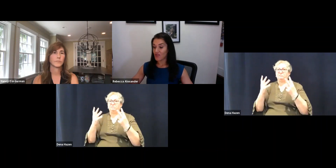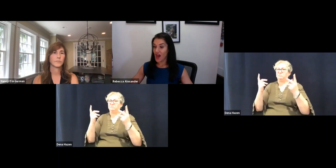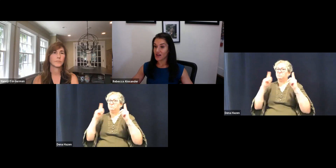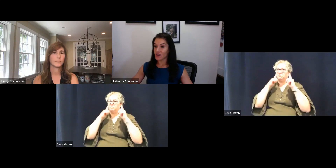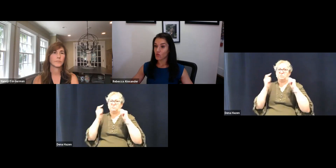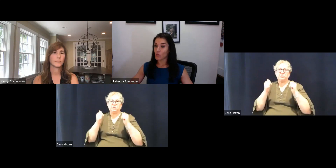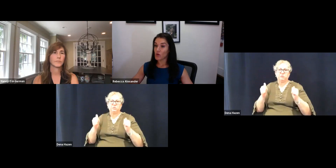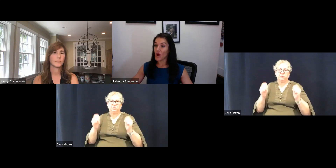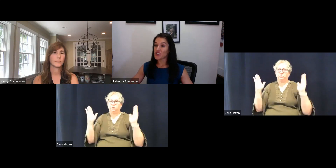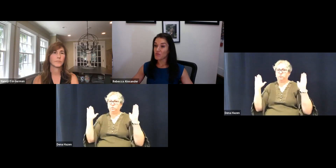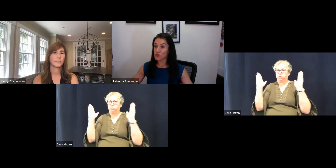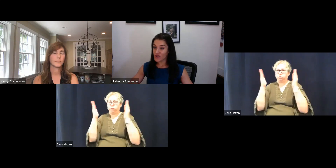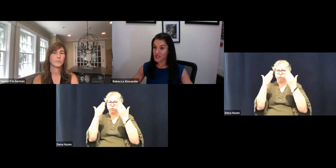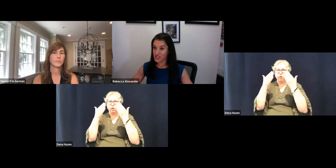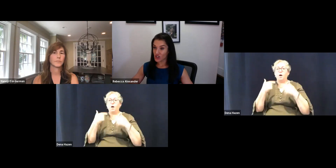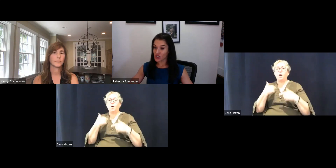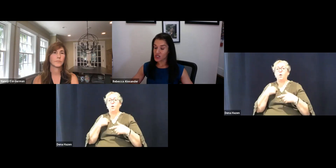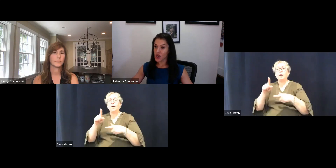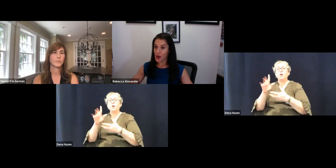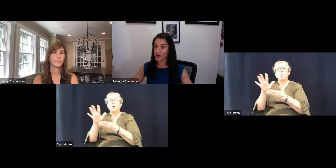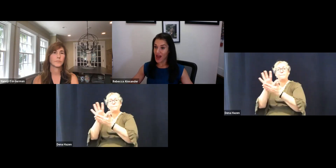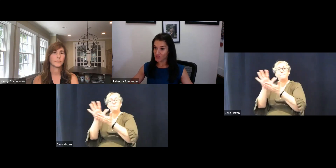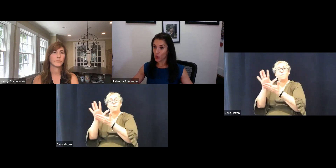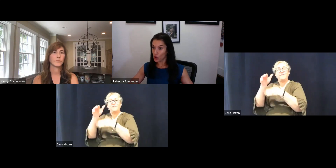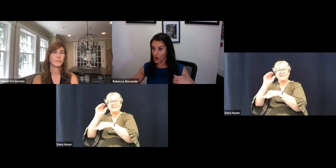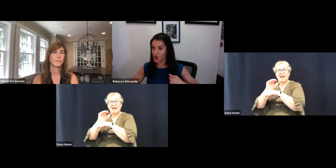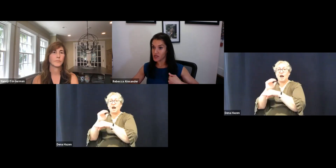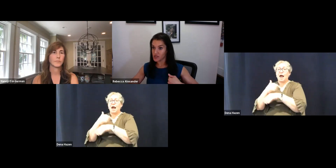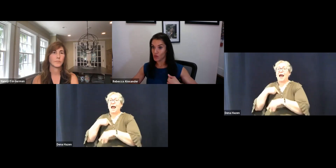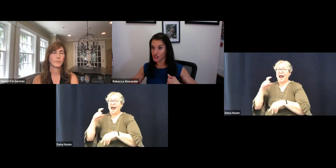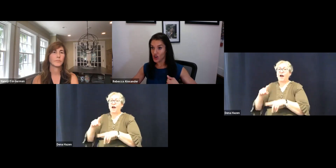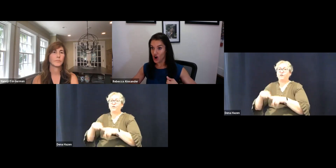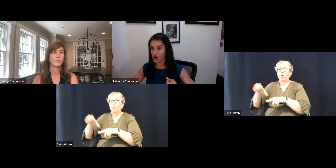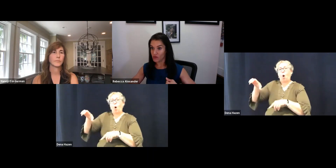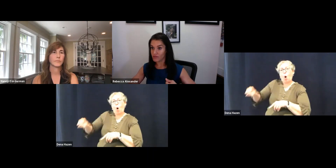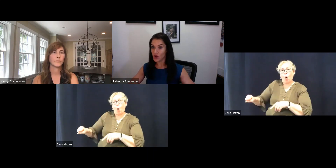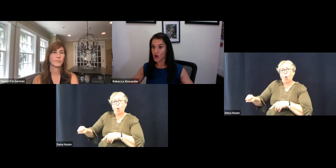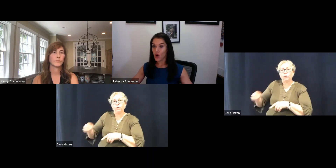and that when we went to movie theaters. I would have to hold on to someone's arm,